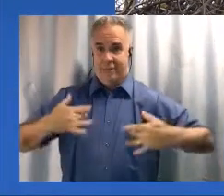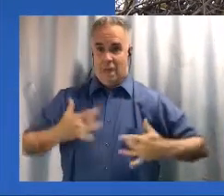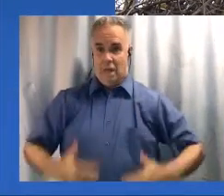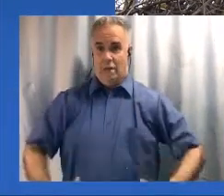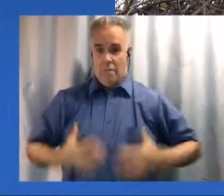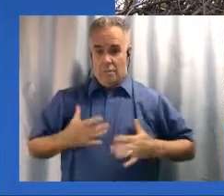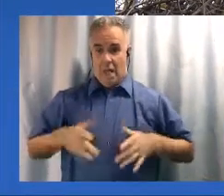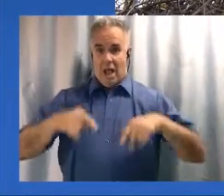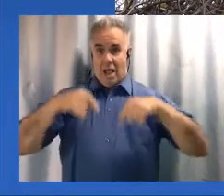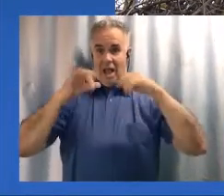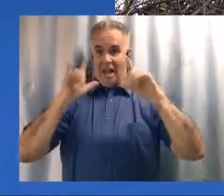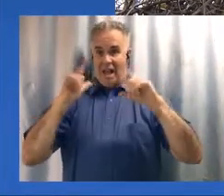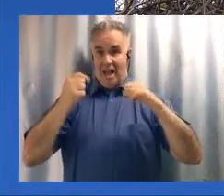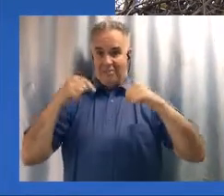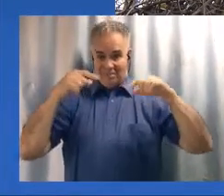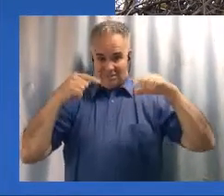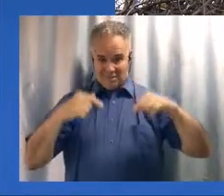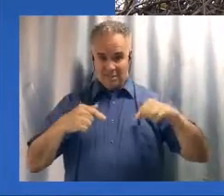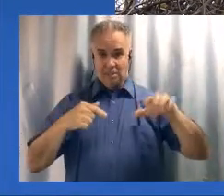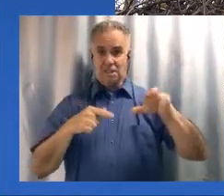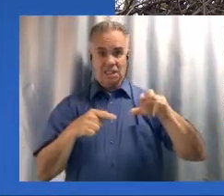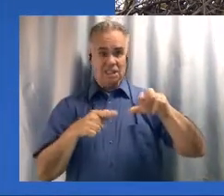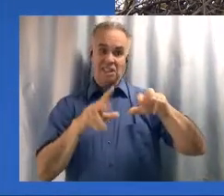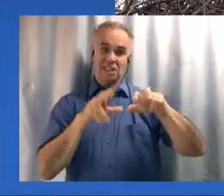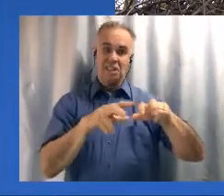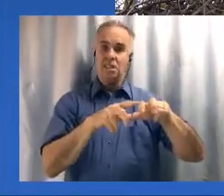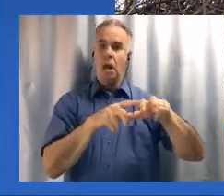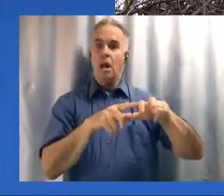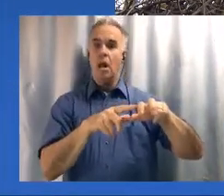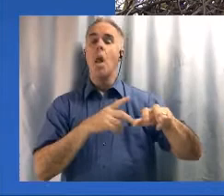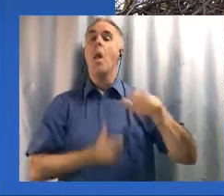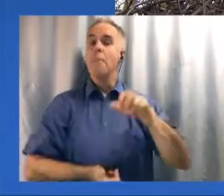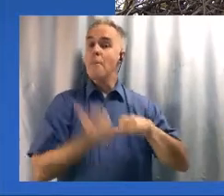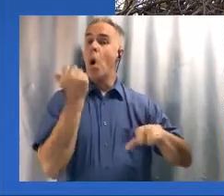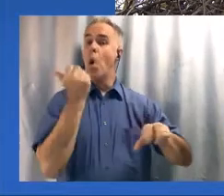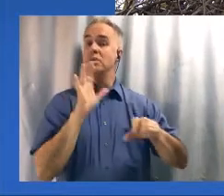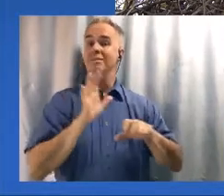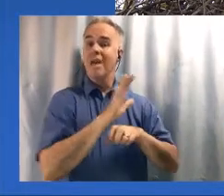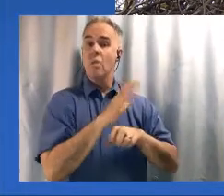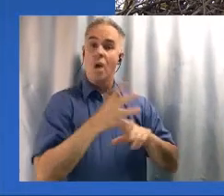give owls great grasping power. Most owls kill their prey